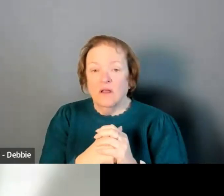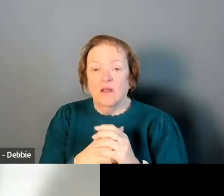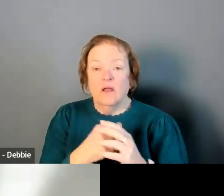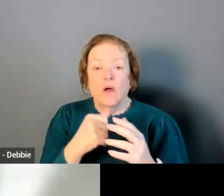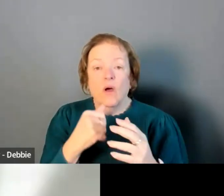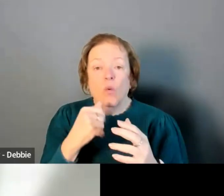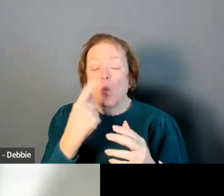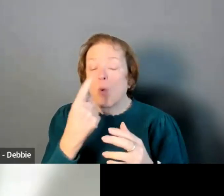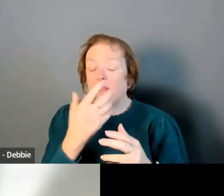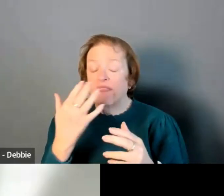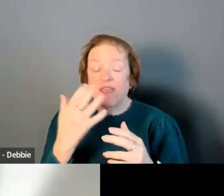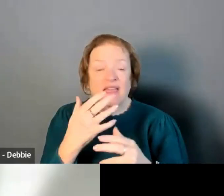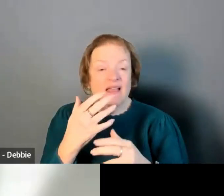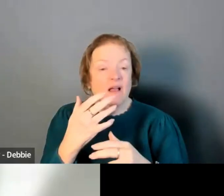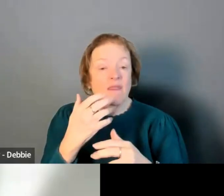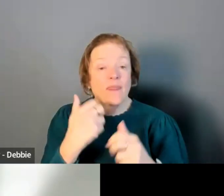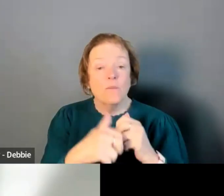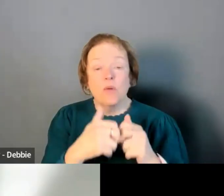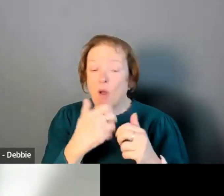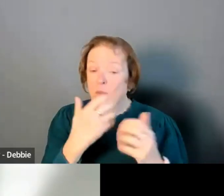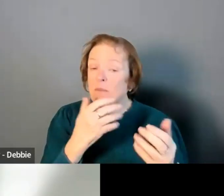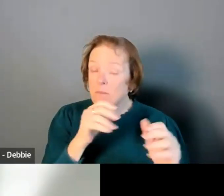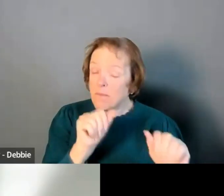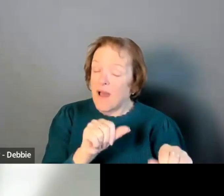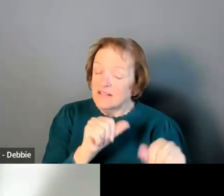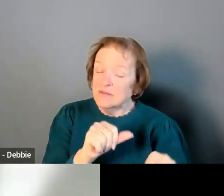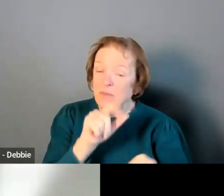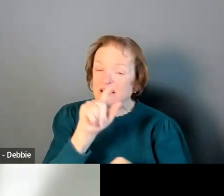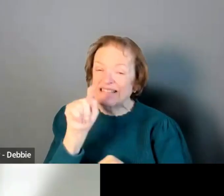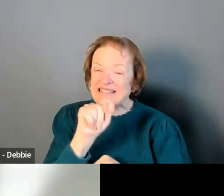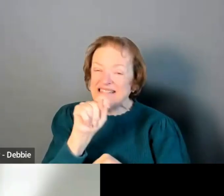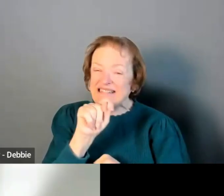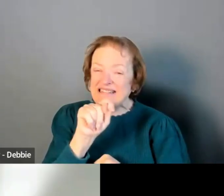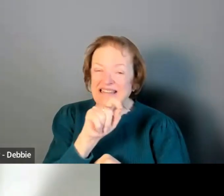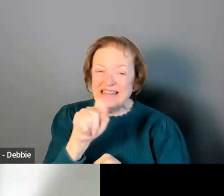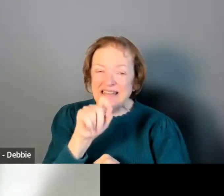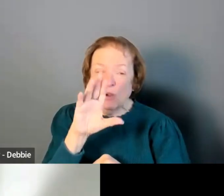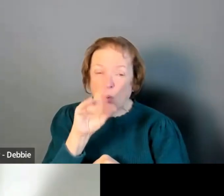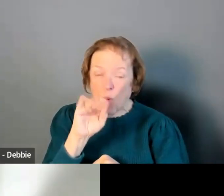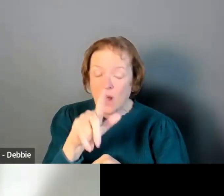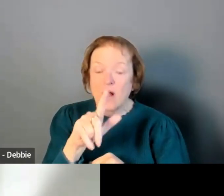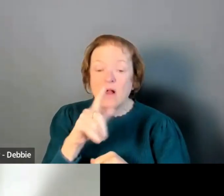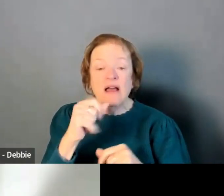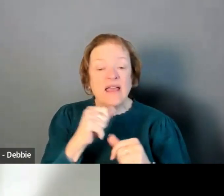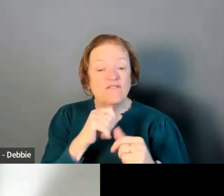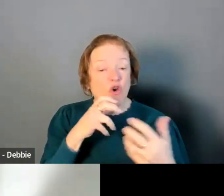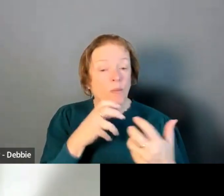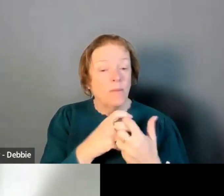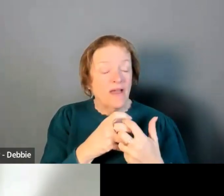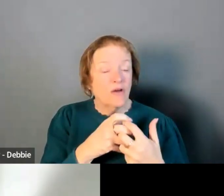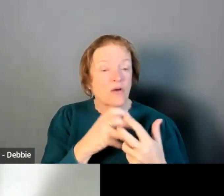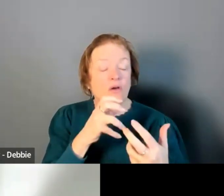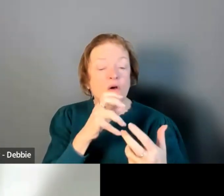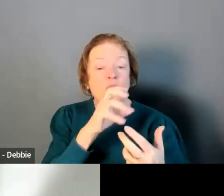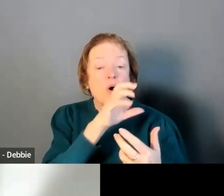When you have when you are we have noticed when you are pairing Oticon or any other company with Phonak.